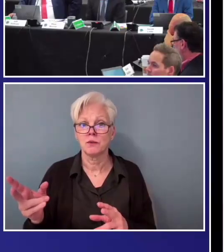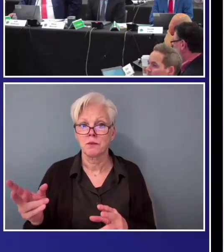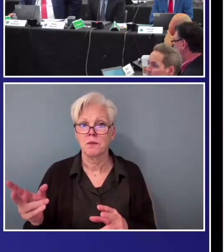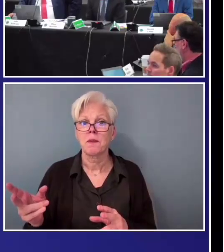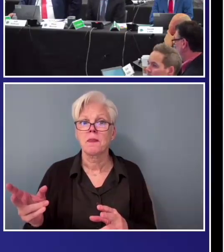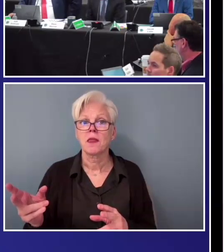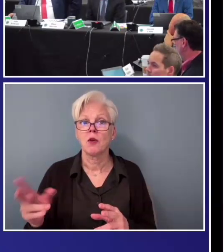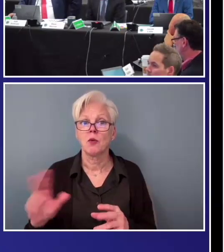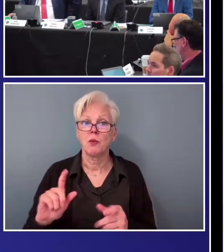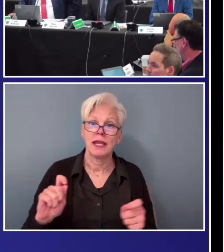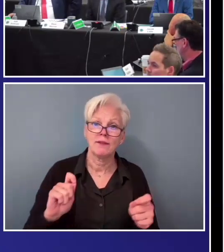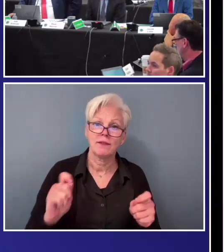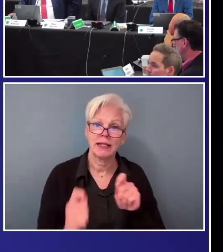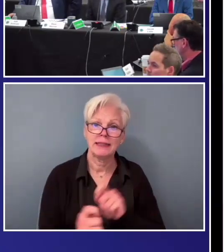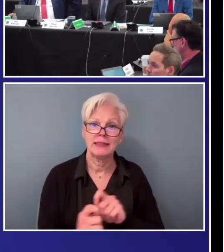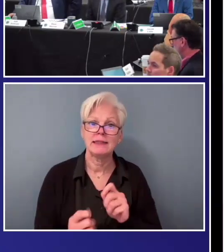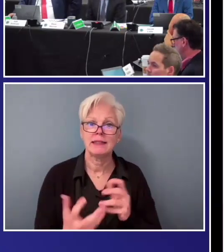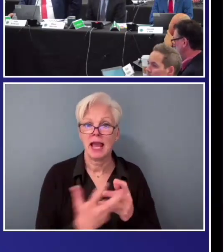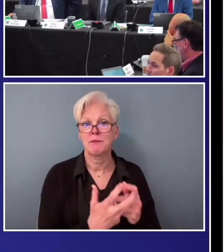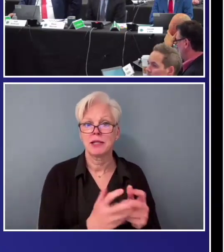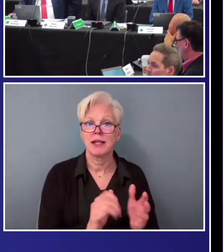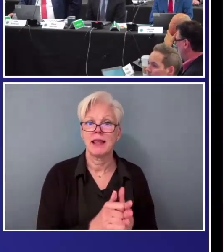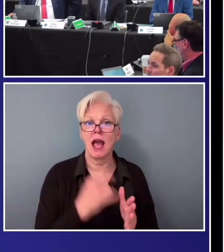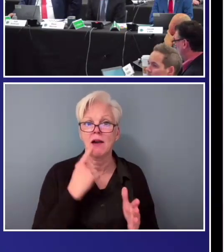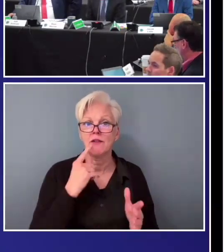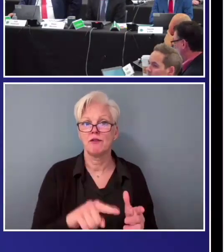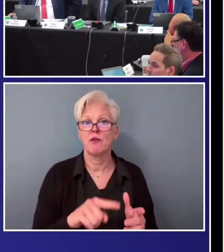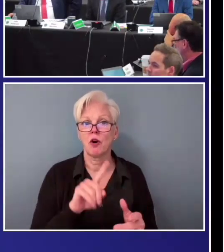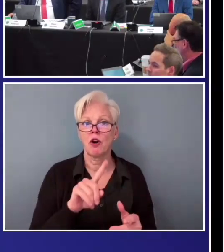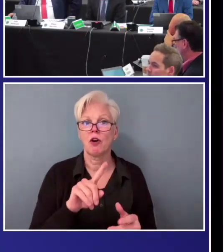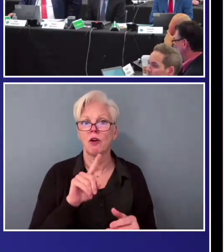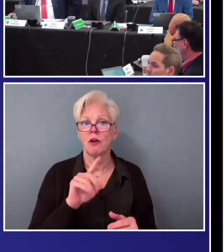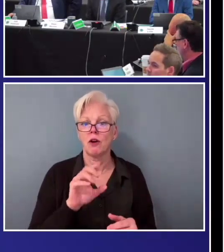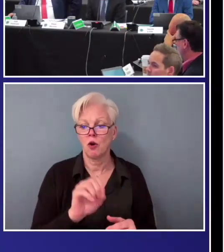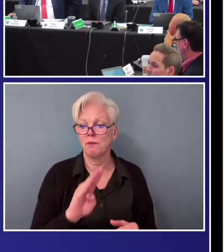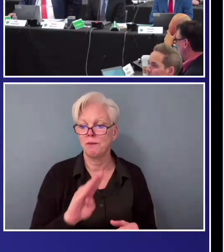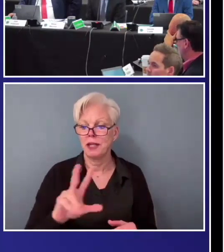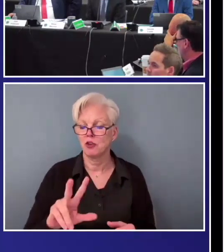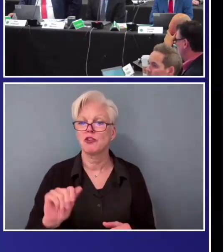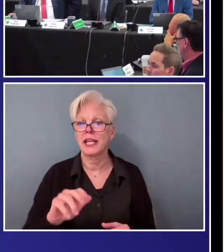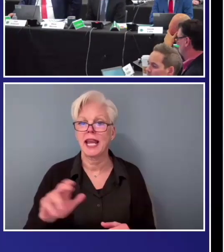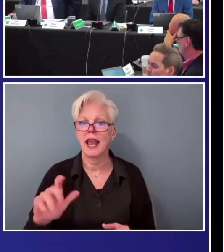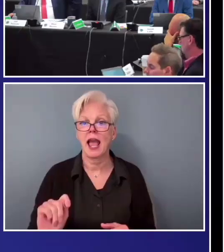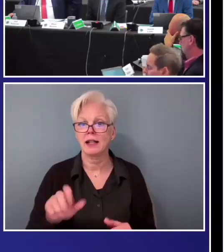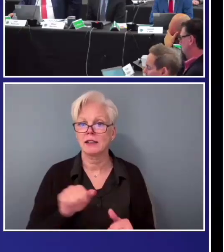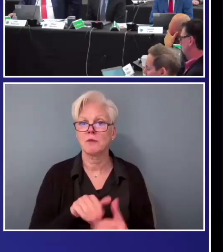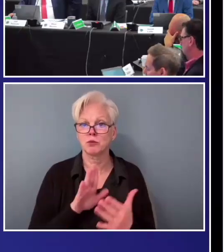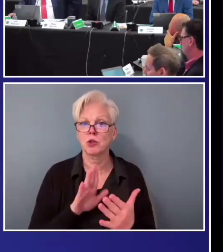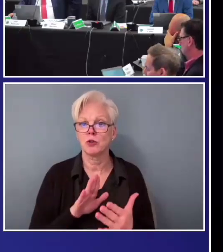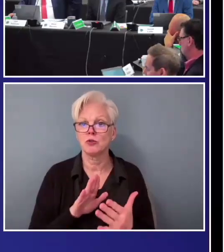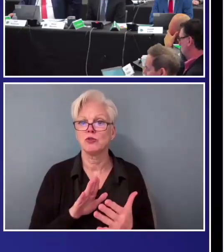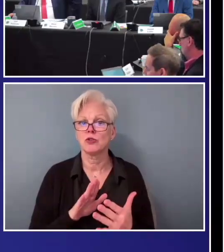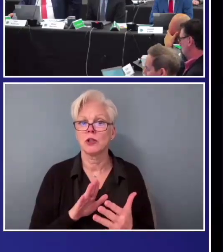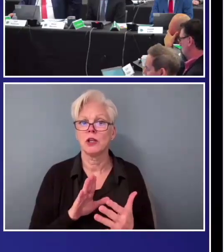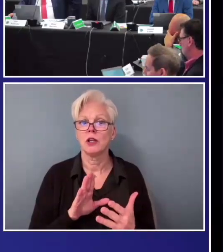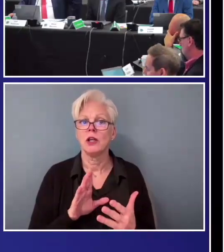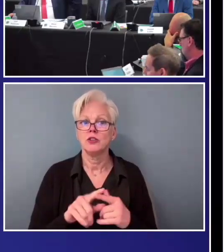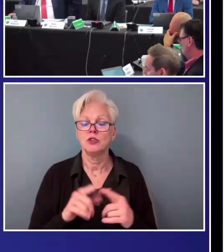adapted it for the One Big Beautiful Bill Act's approach to distinguish between